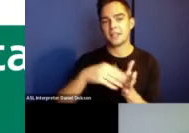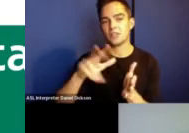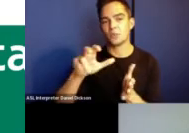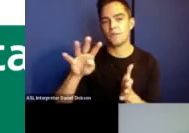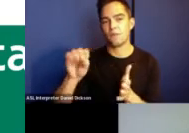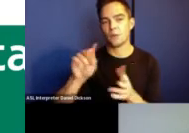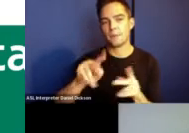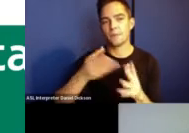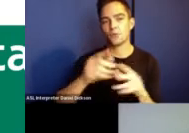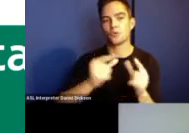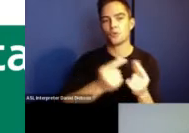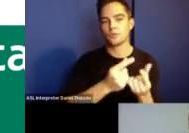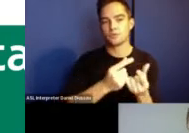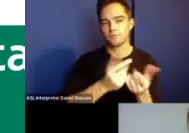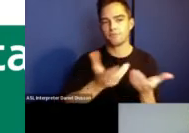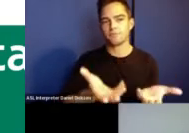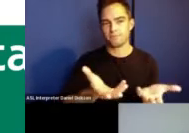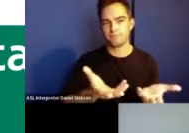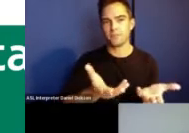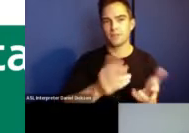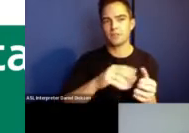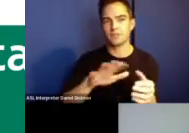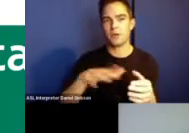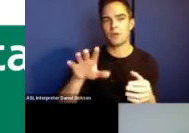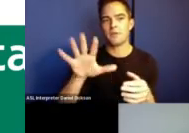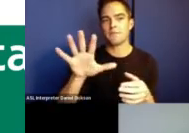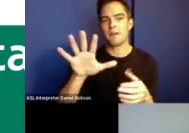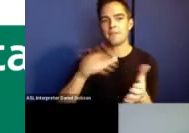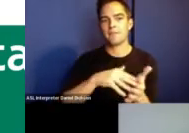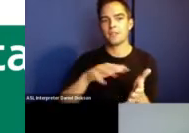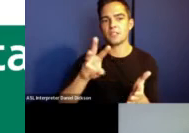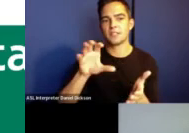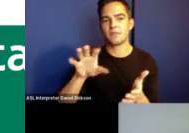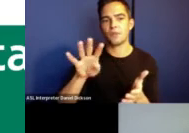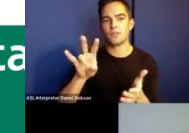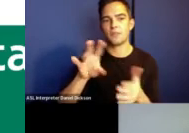people through group support with about 5600 referrals being made through our recovery